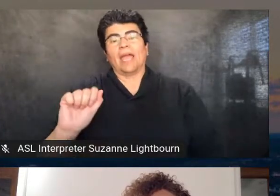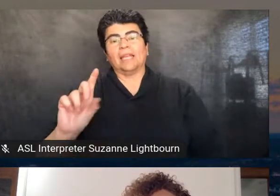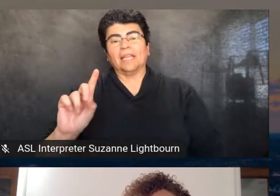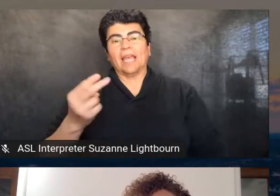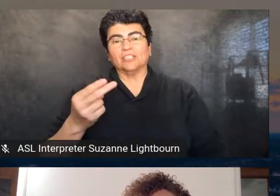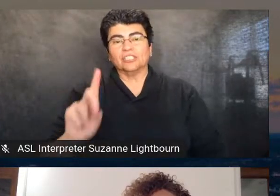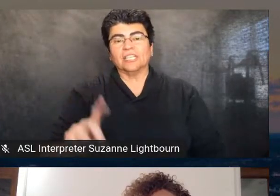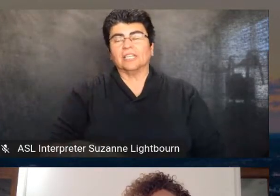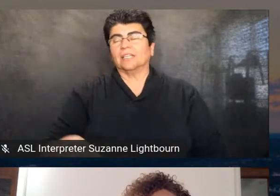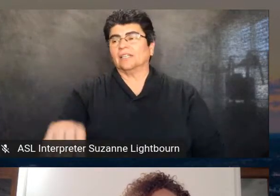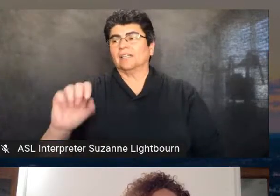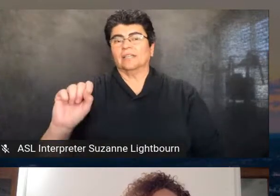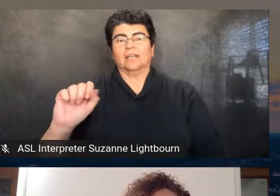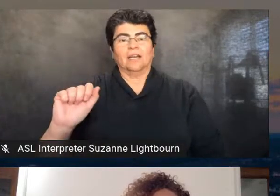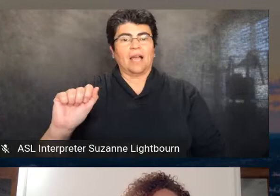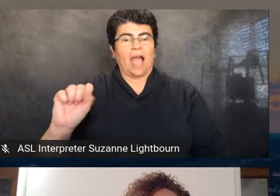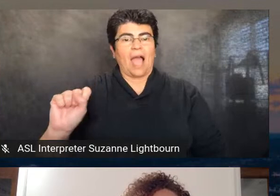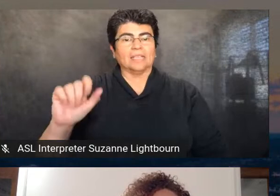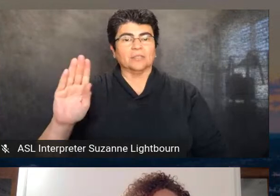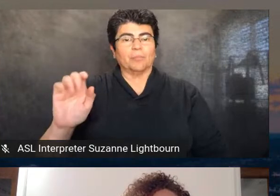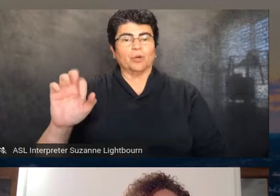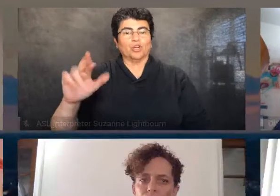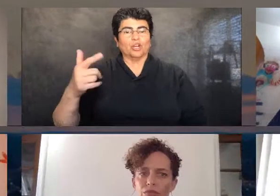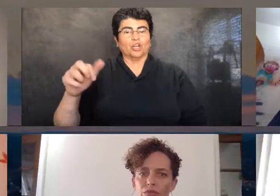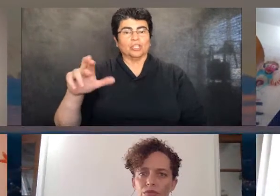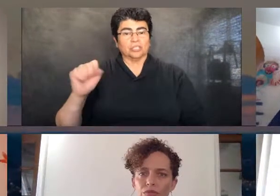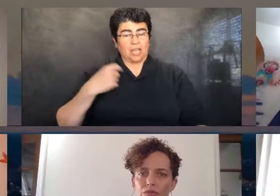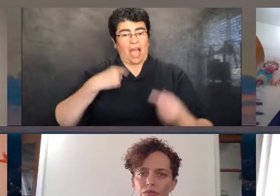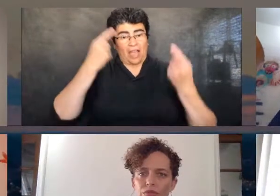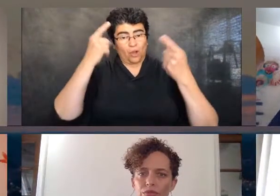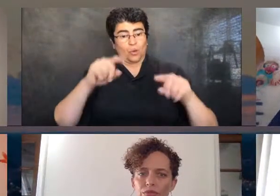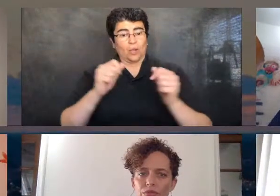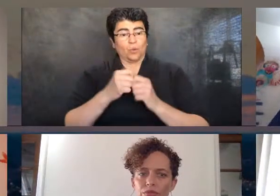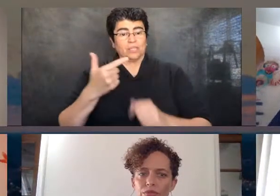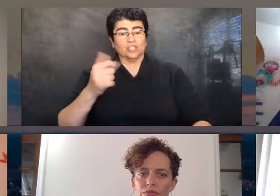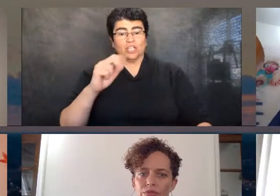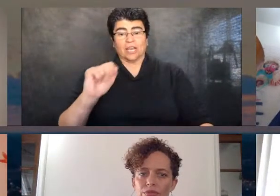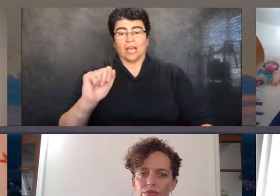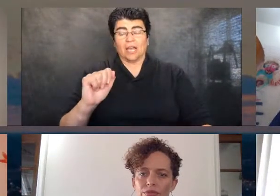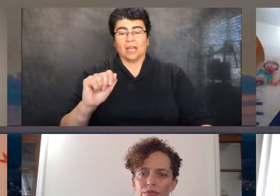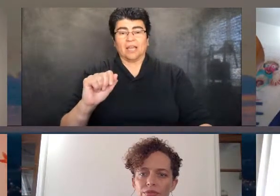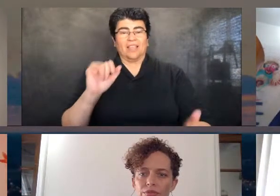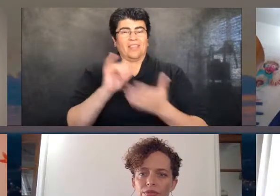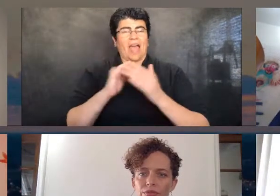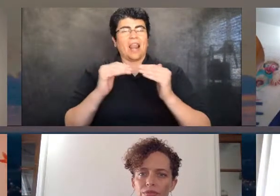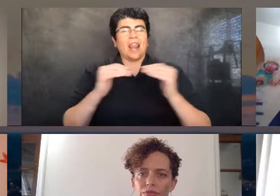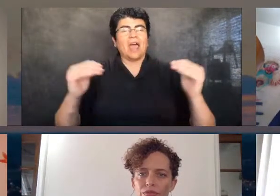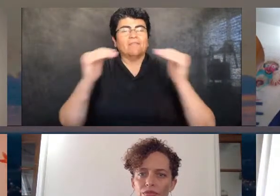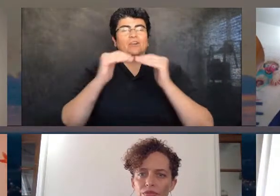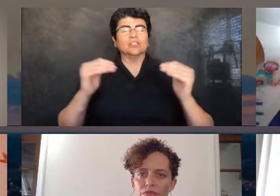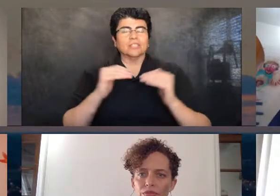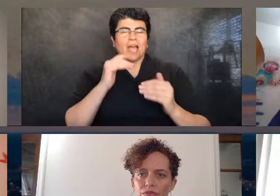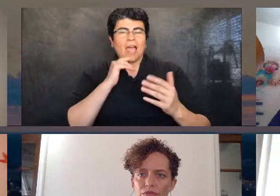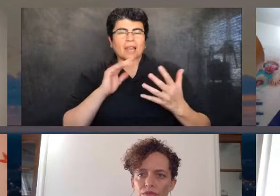the more I agree with Gina that the levels and nuances of types of disability,